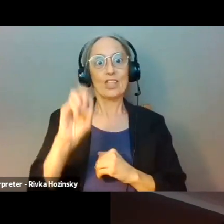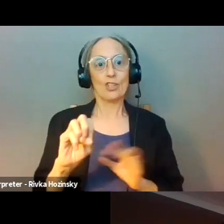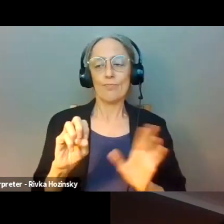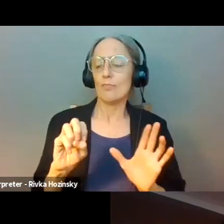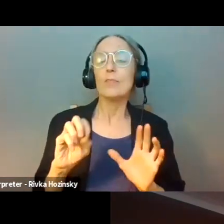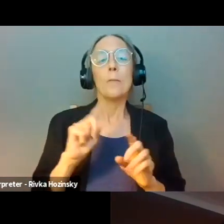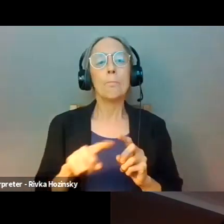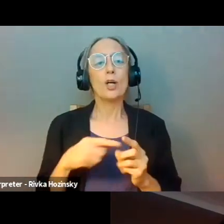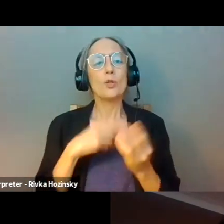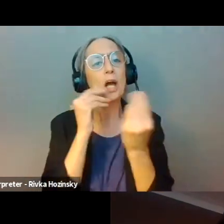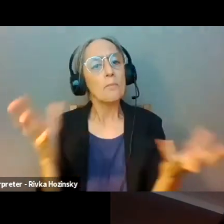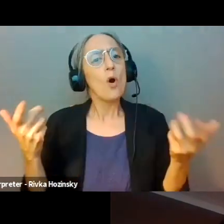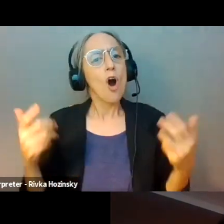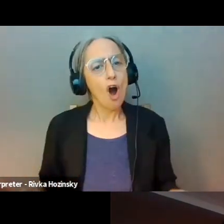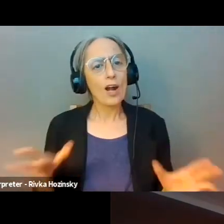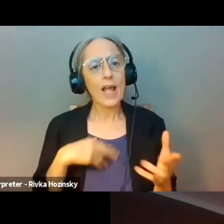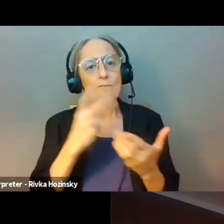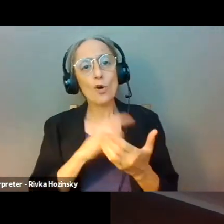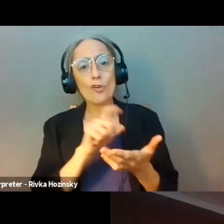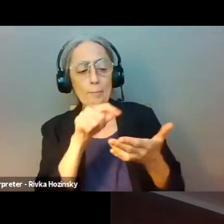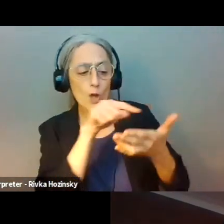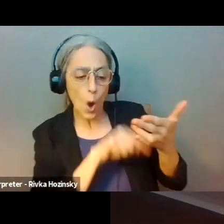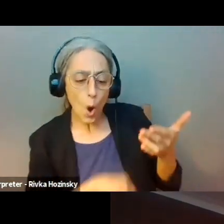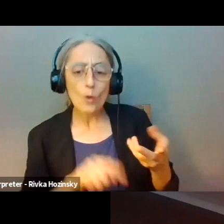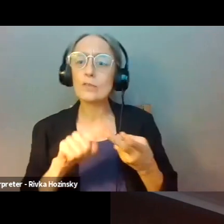those things that make it a more universal item?